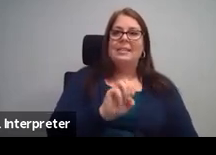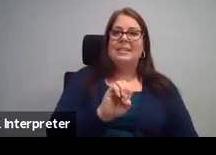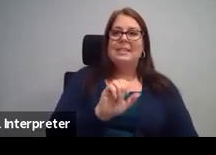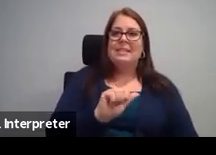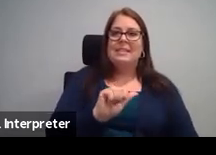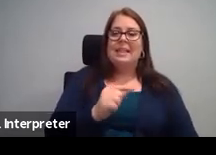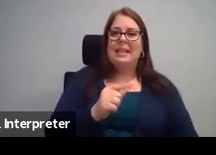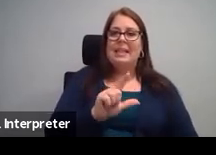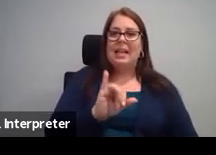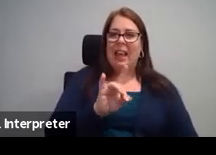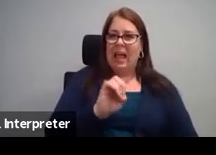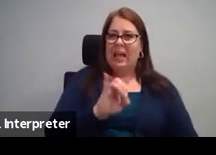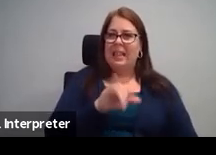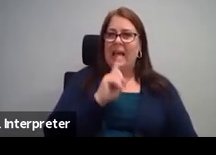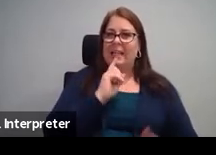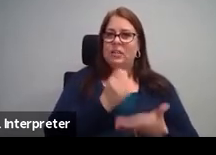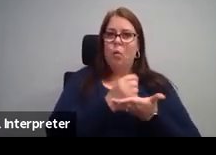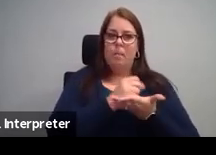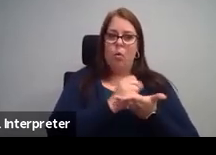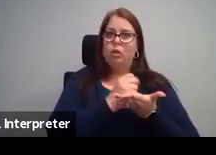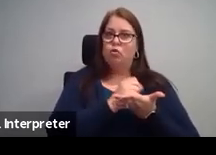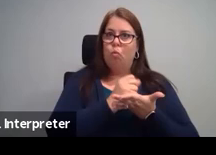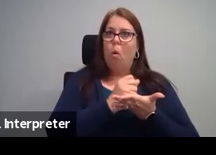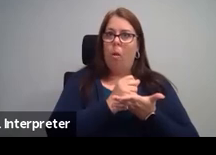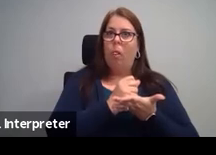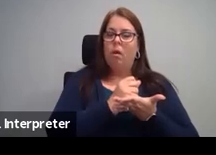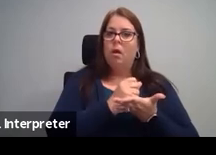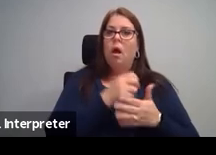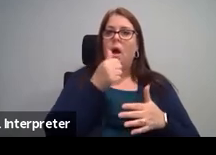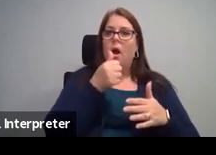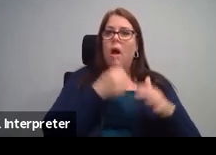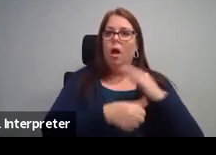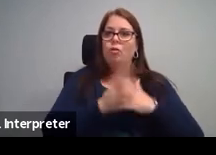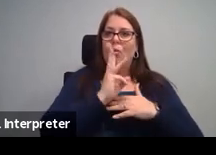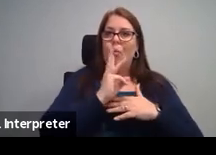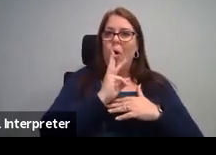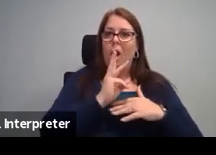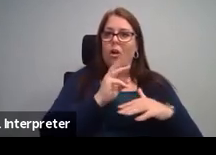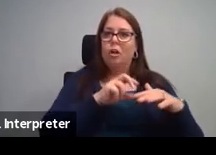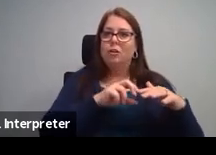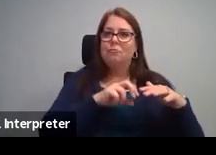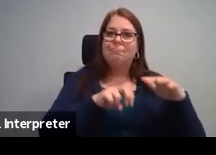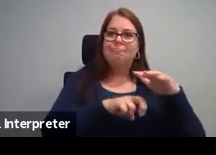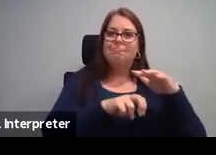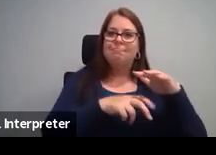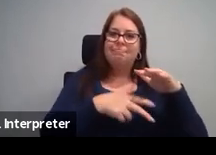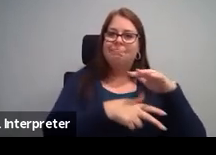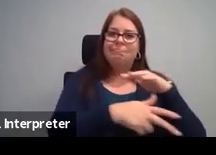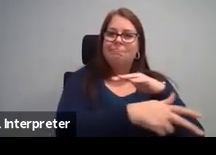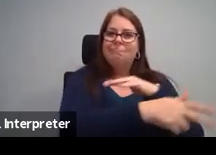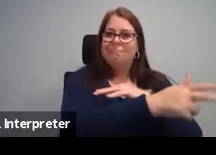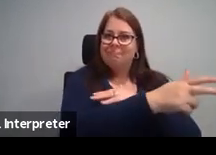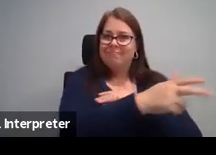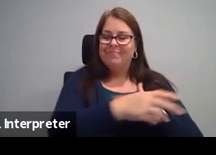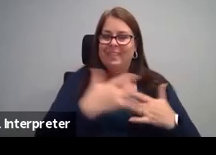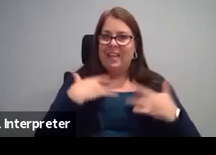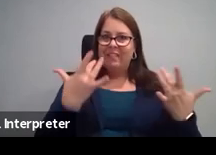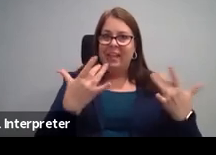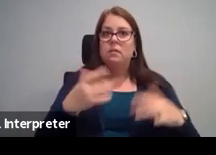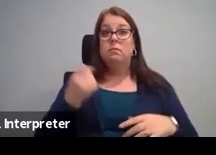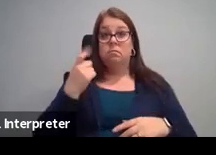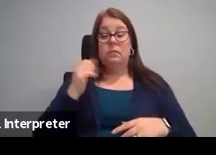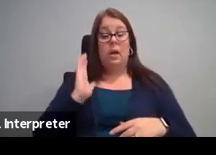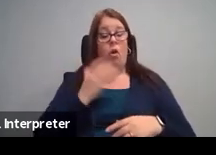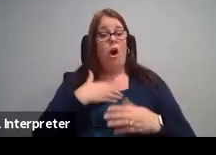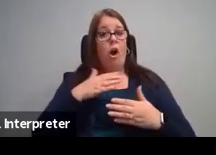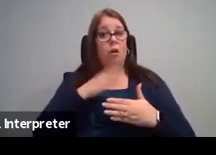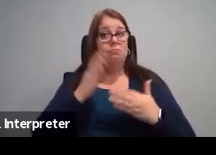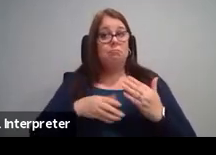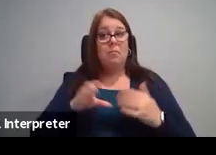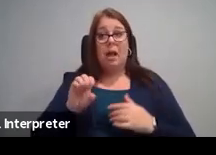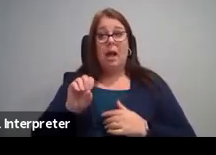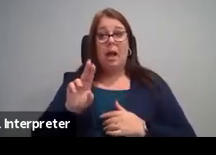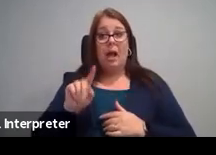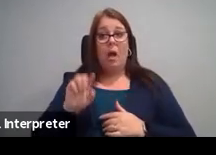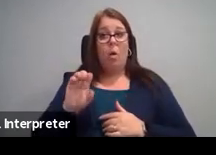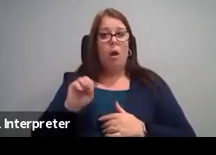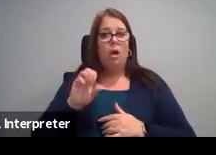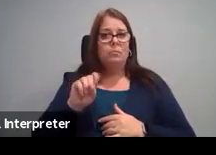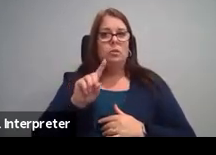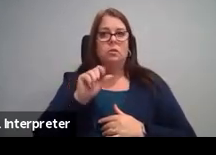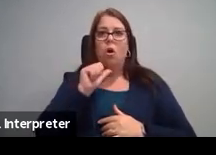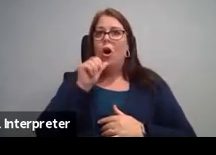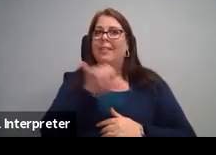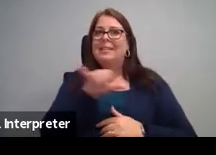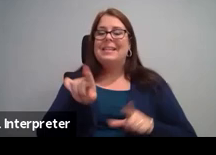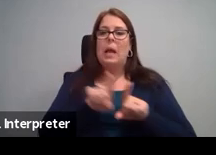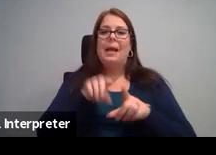Laurie Arnold: There are some other hackathon is another one. We do some of these events during the year, but it's just going to look different, our outcomes are not going to be the same. And I just need to dream a little bit. So the point here is